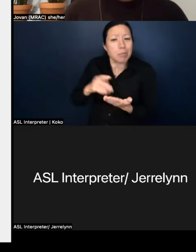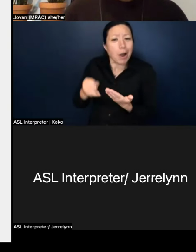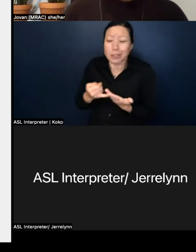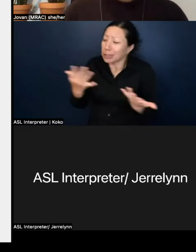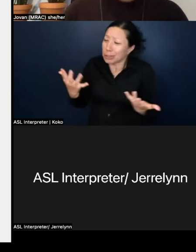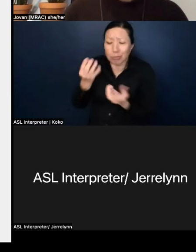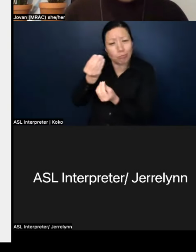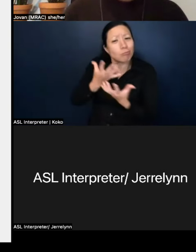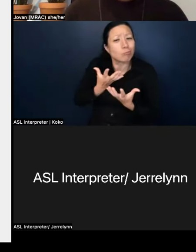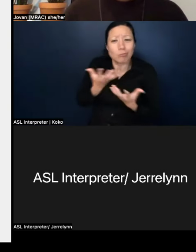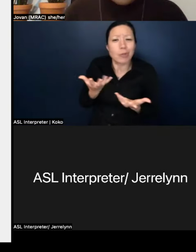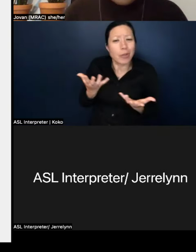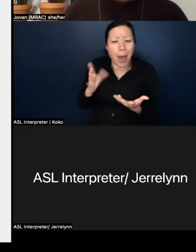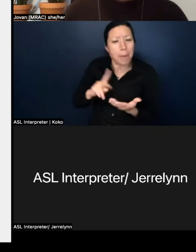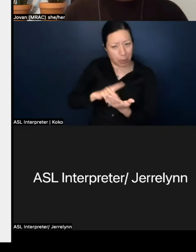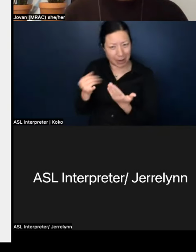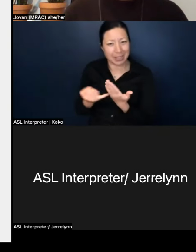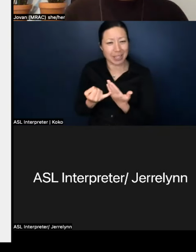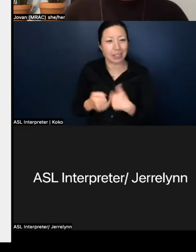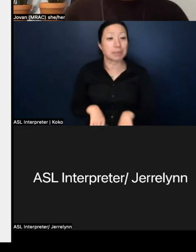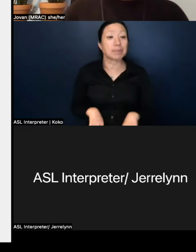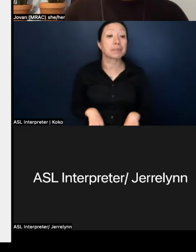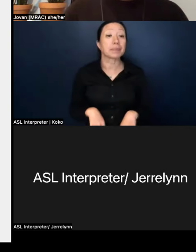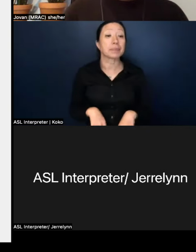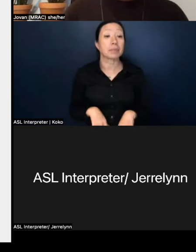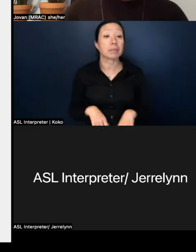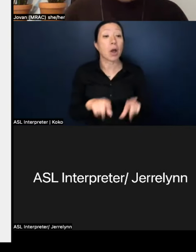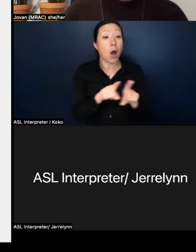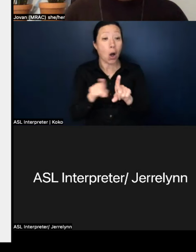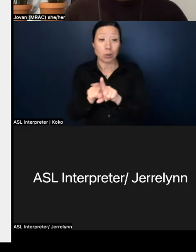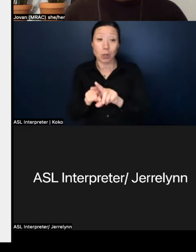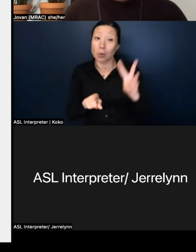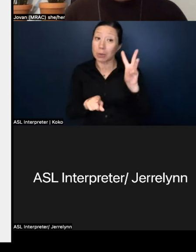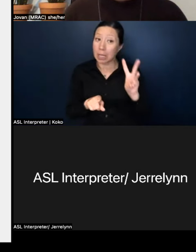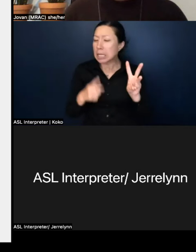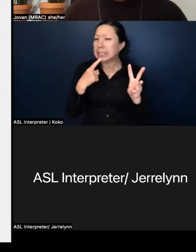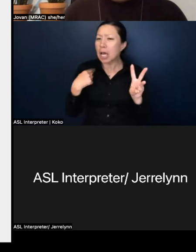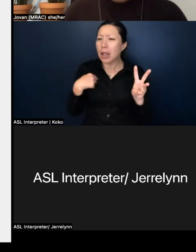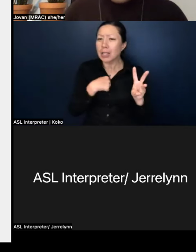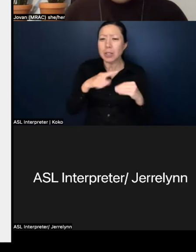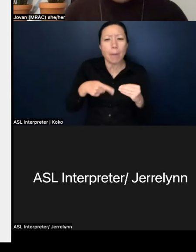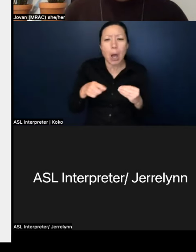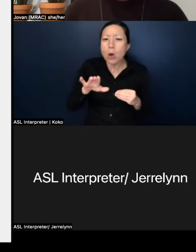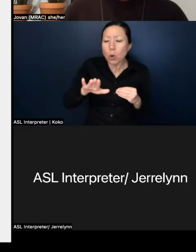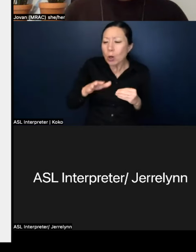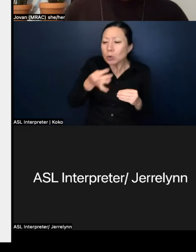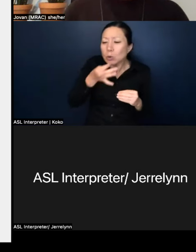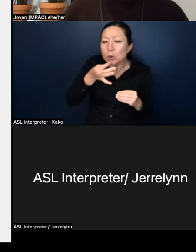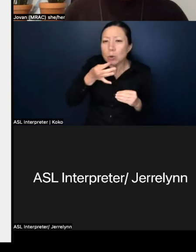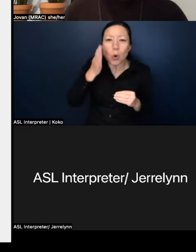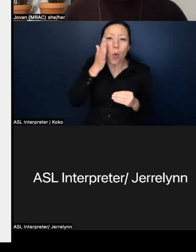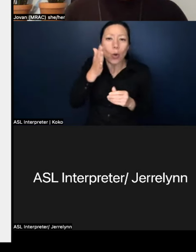Tell us about any upcoming projects that you will pursue over the next two years. So these are examples of what you